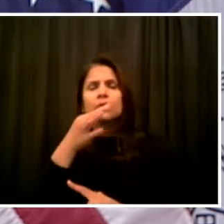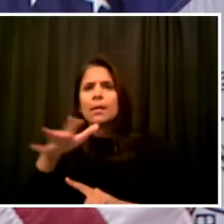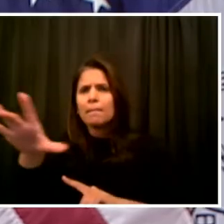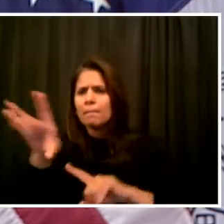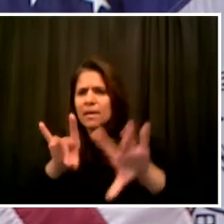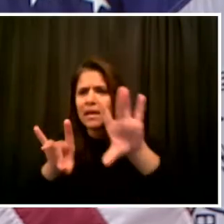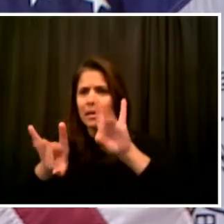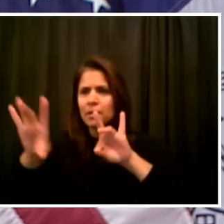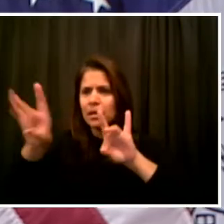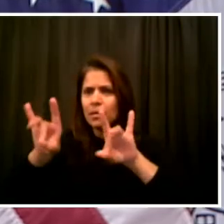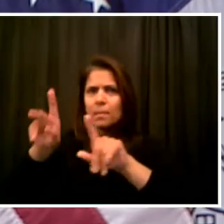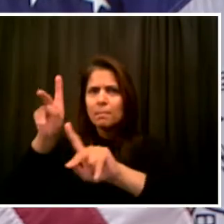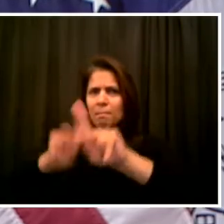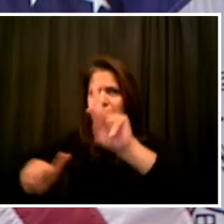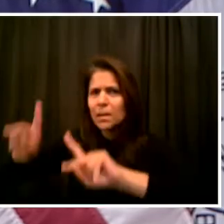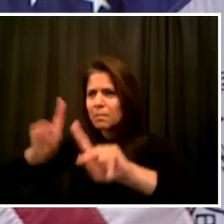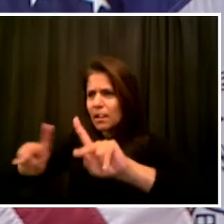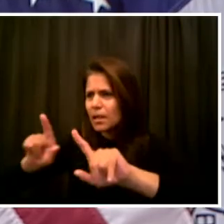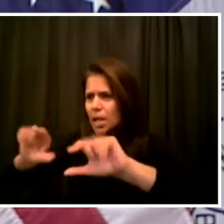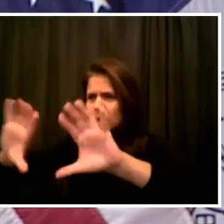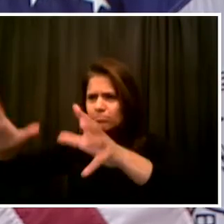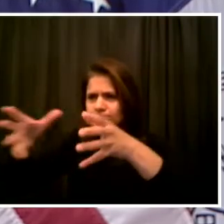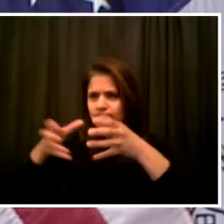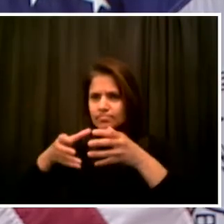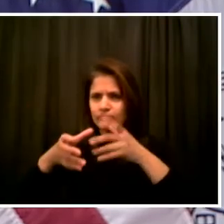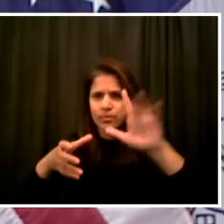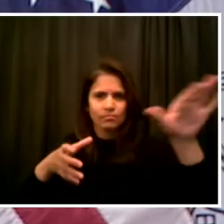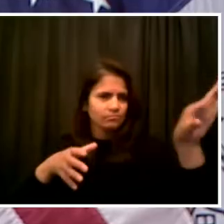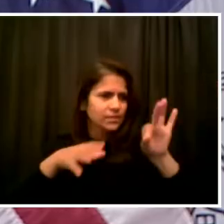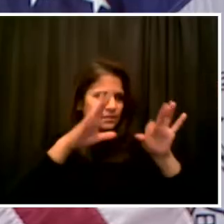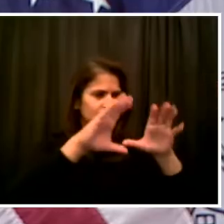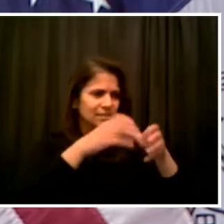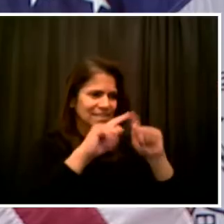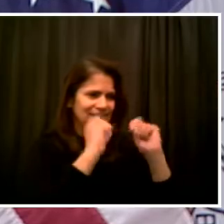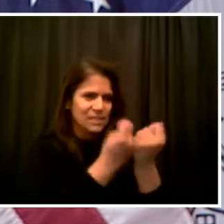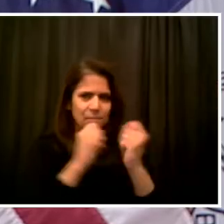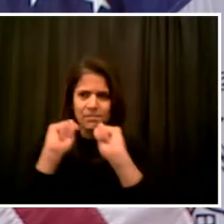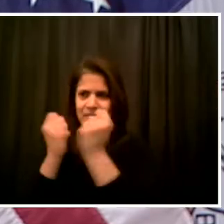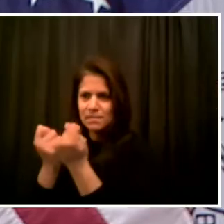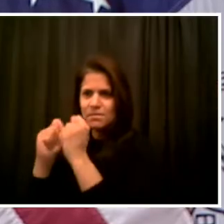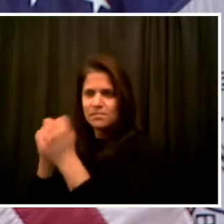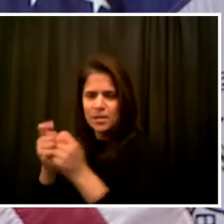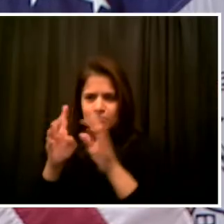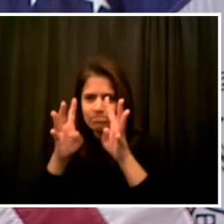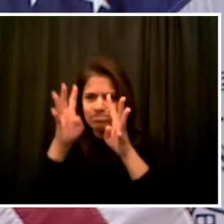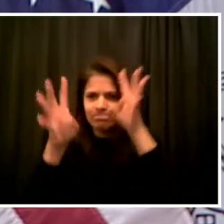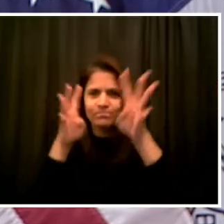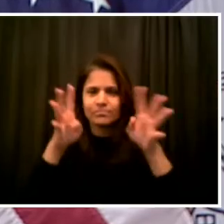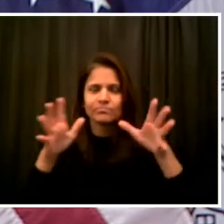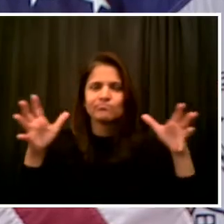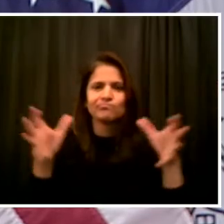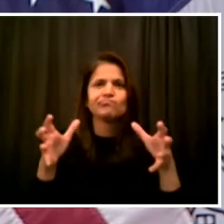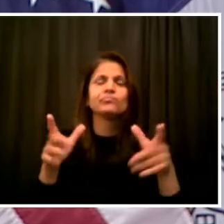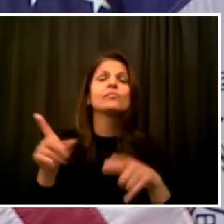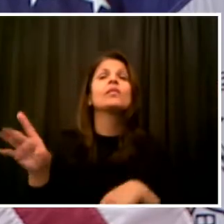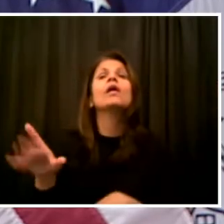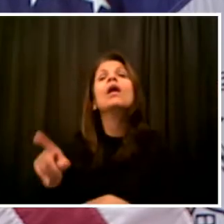ALWAYS STAYED ONE STEP AHEAD OF THE SITUATION. AND I'VE GOT TO LTEL U,YO IT ASW SO CLOSE